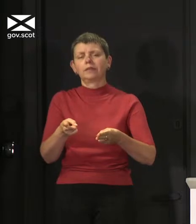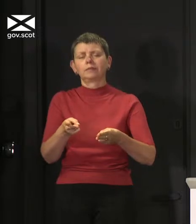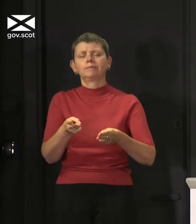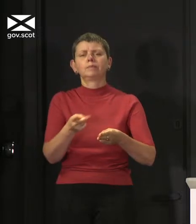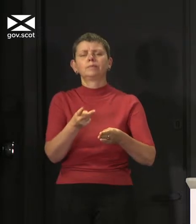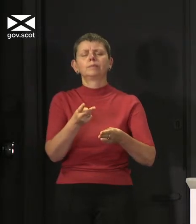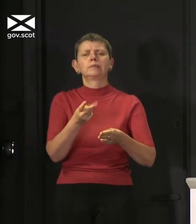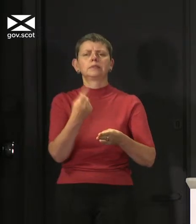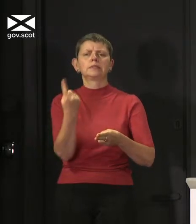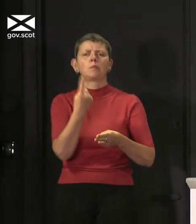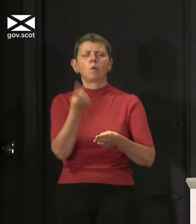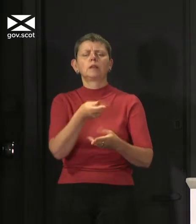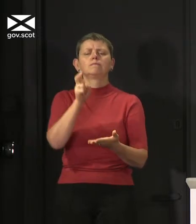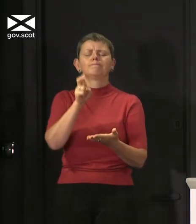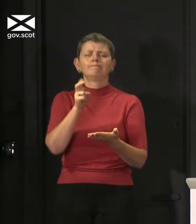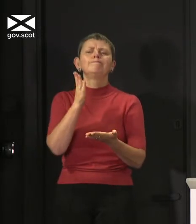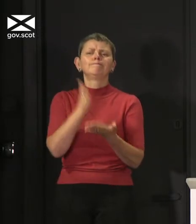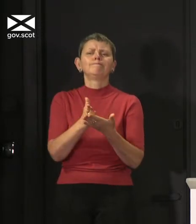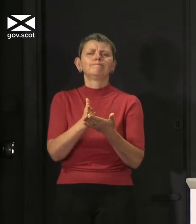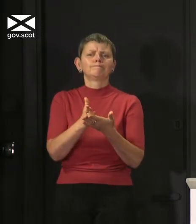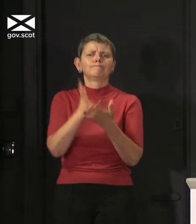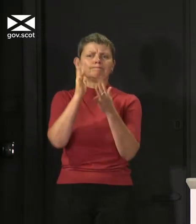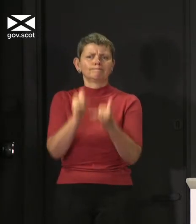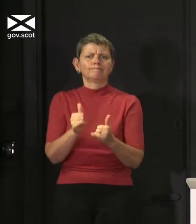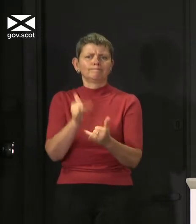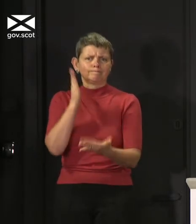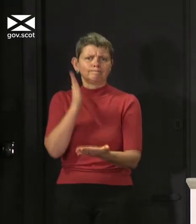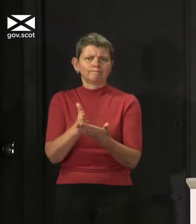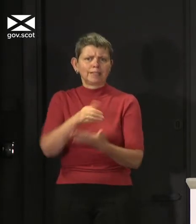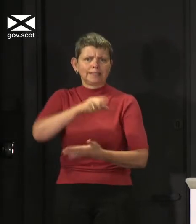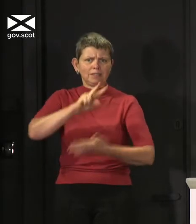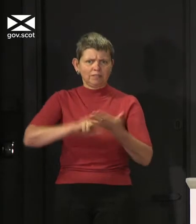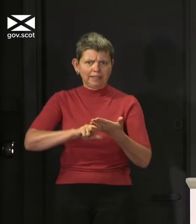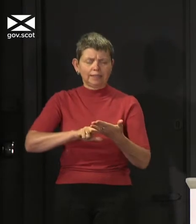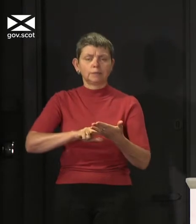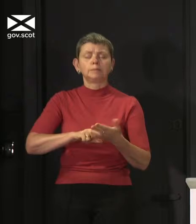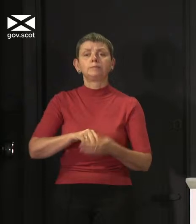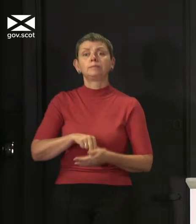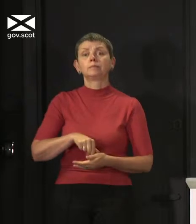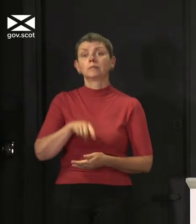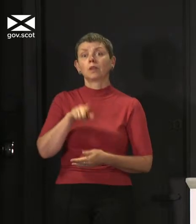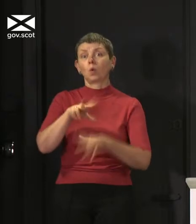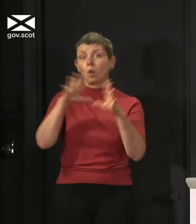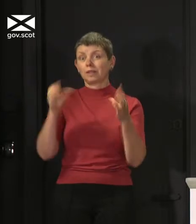a test as having Covid-19. That takes the total number of deaths in Scotland, under